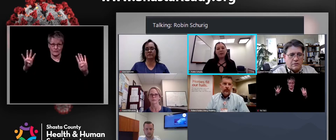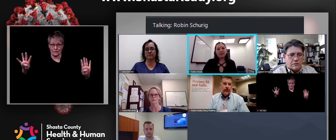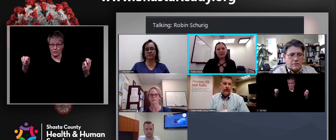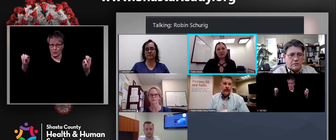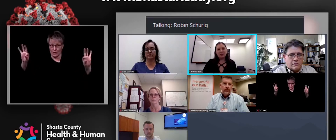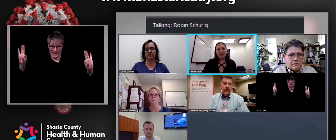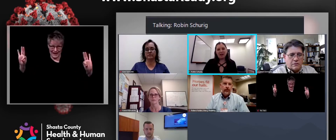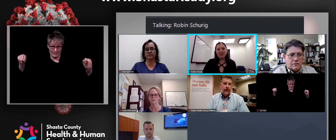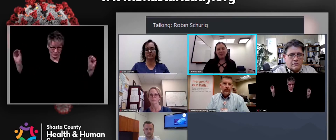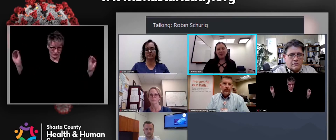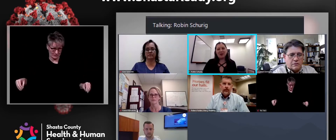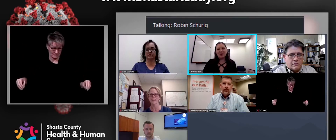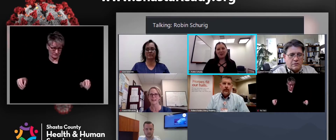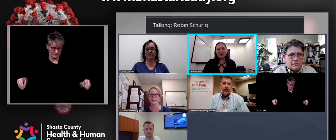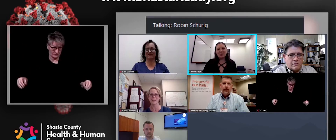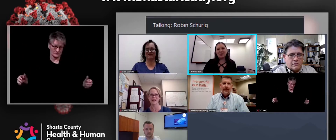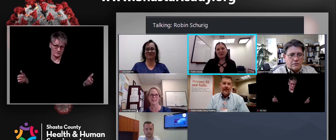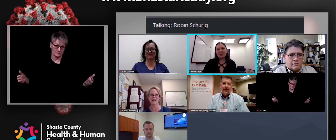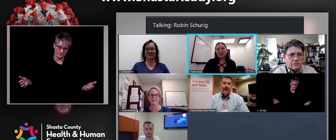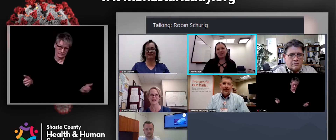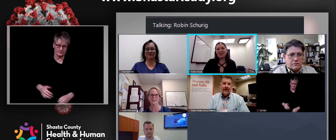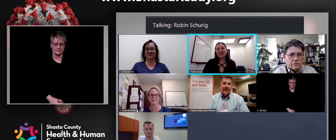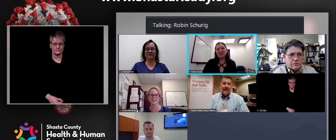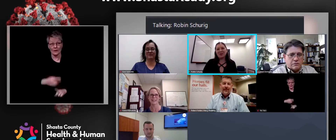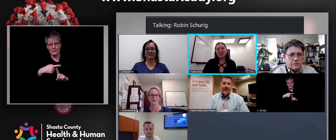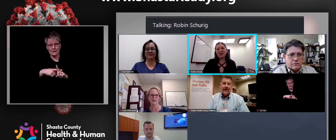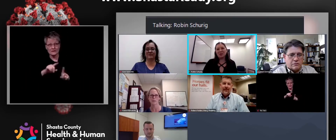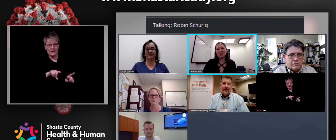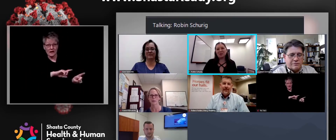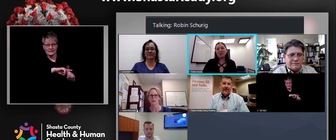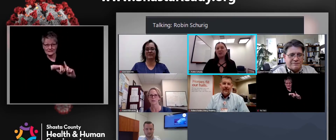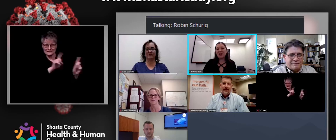And if that wasn't confusing enough, there's also the possibility that the tier thresholds